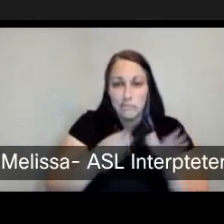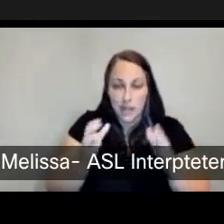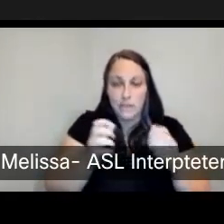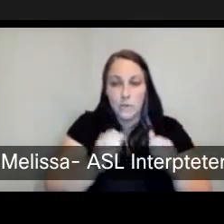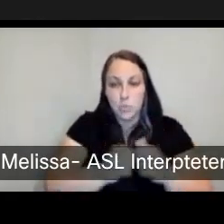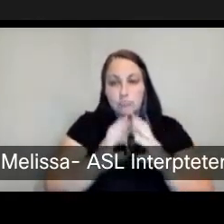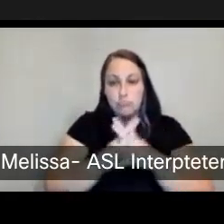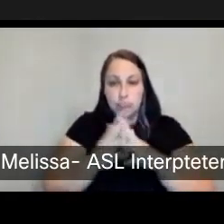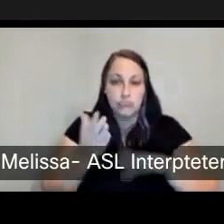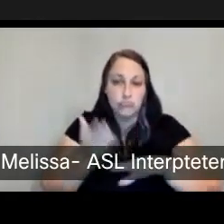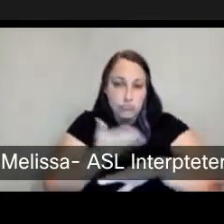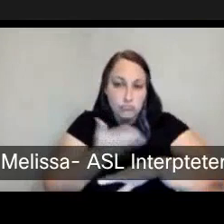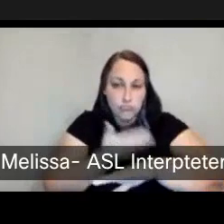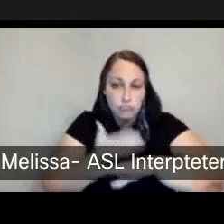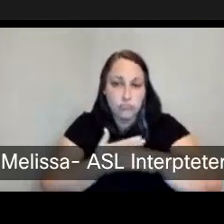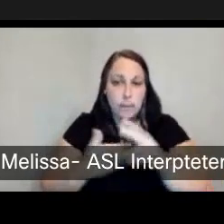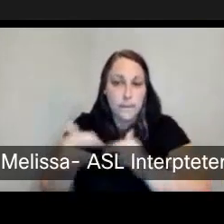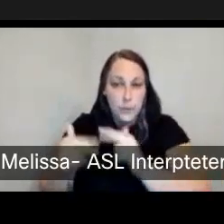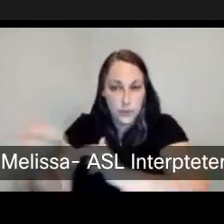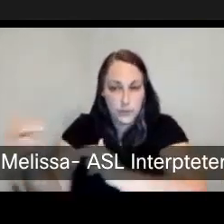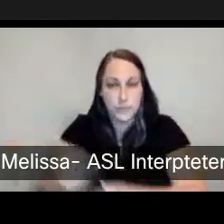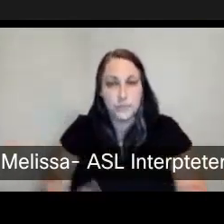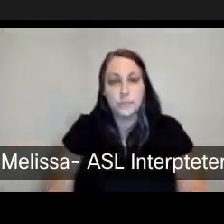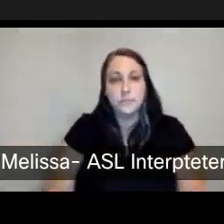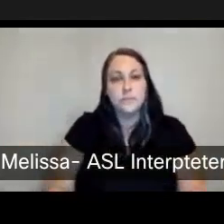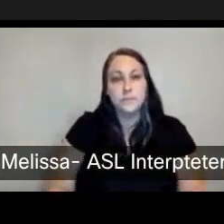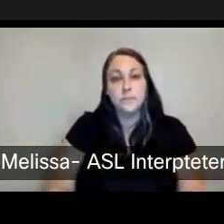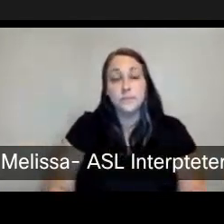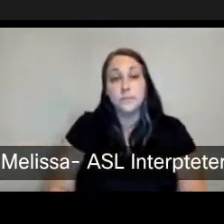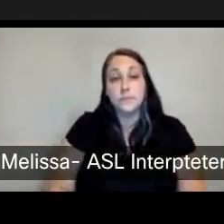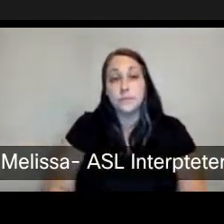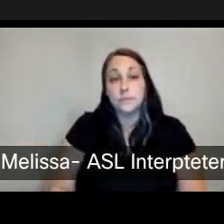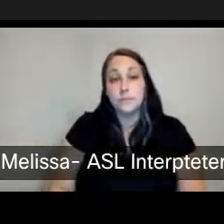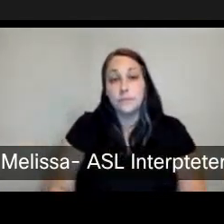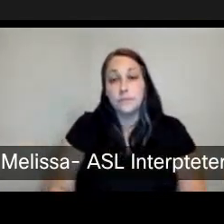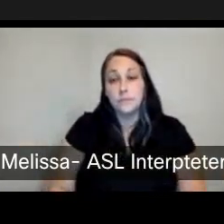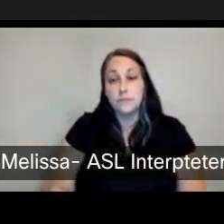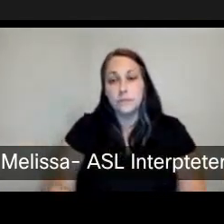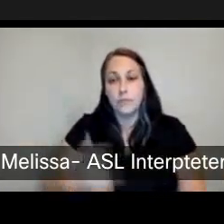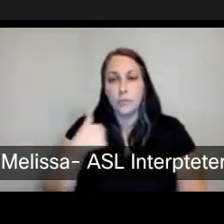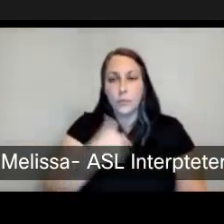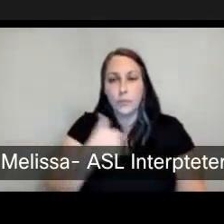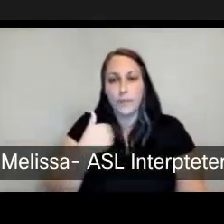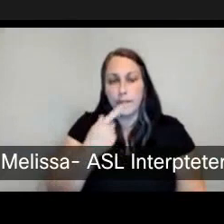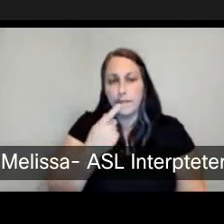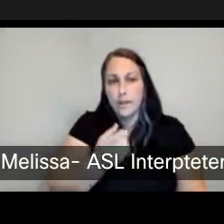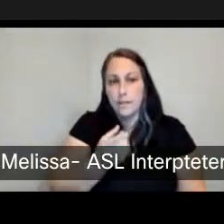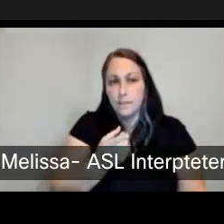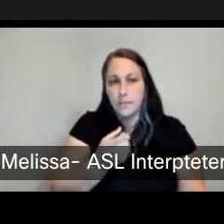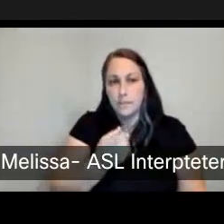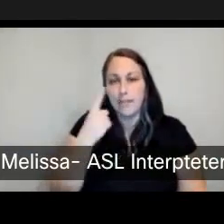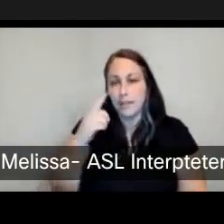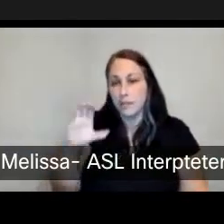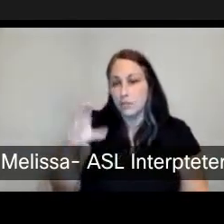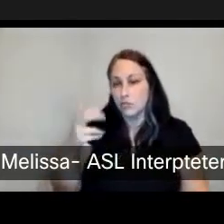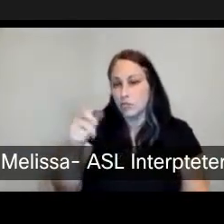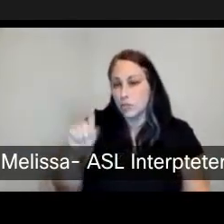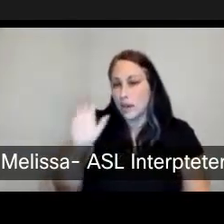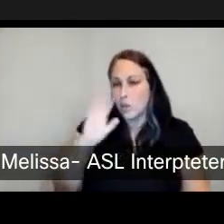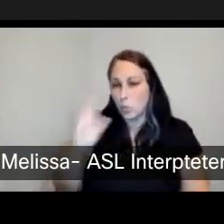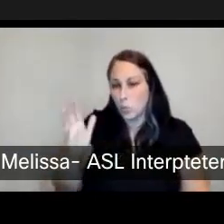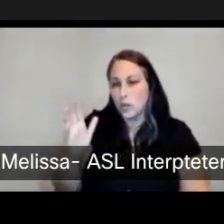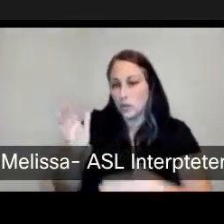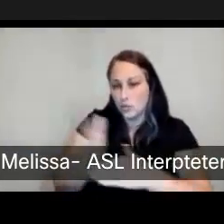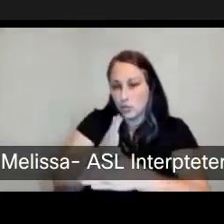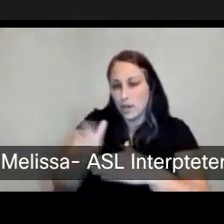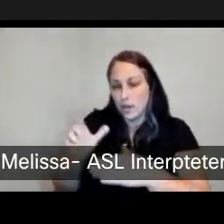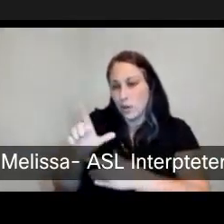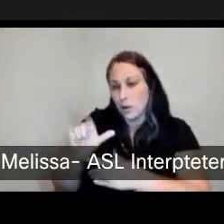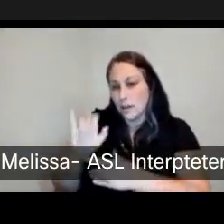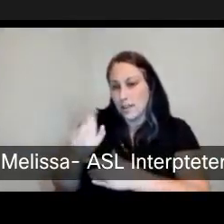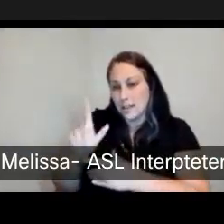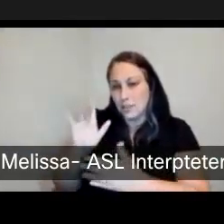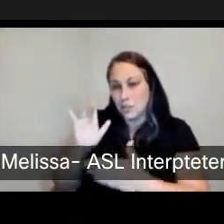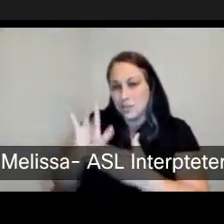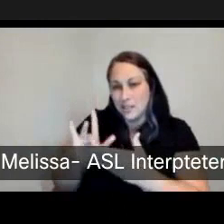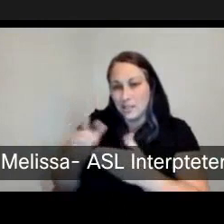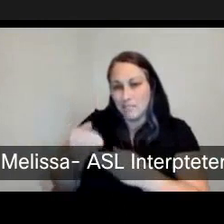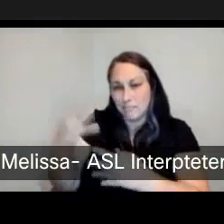um so we have um and I think this will be share on on our chat I think that link um the uh our